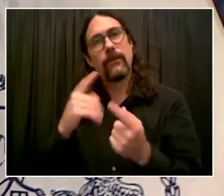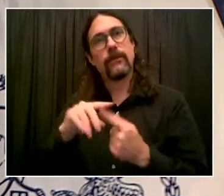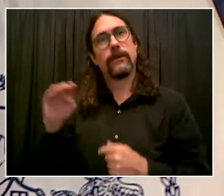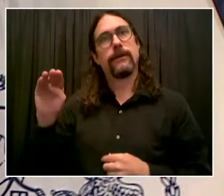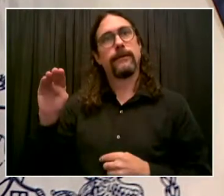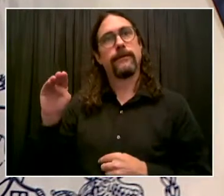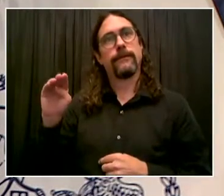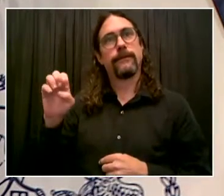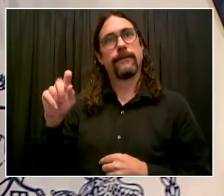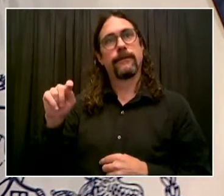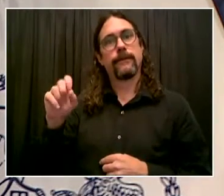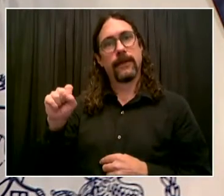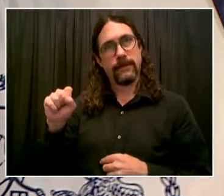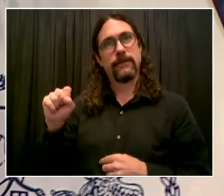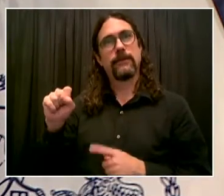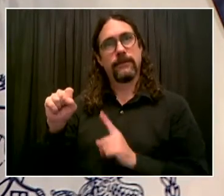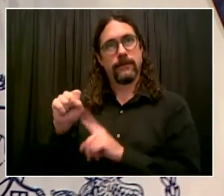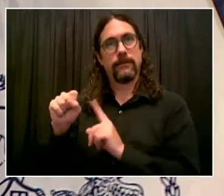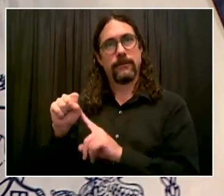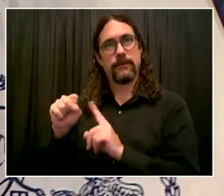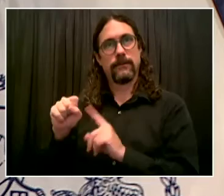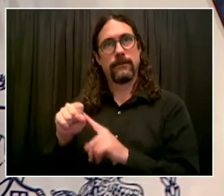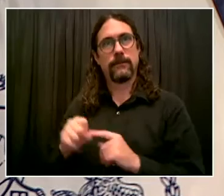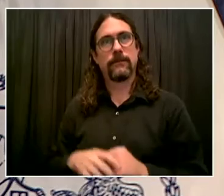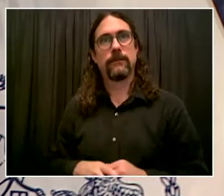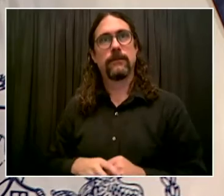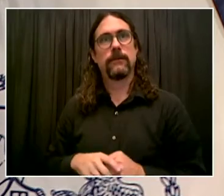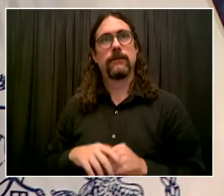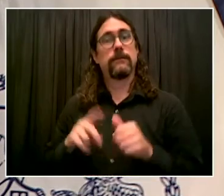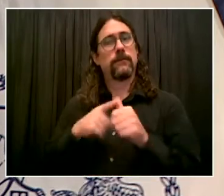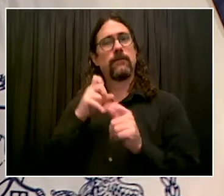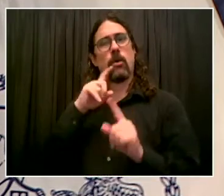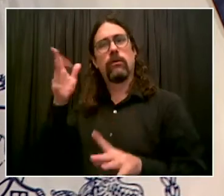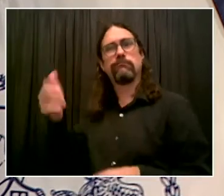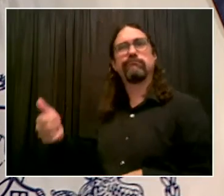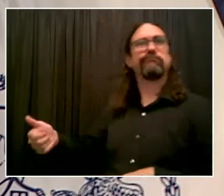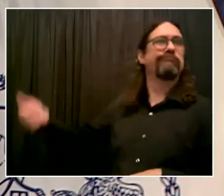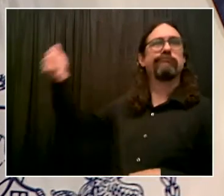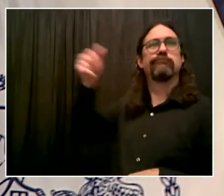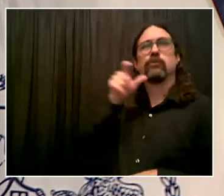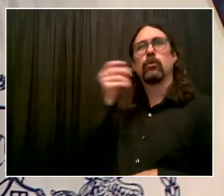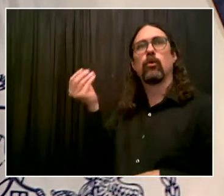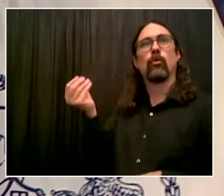AND SOMEONE WHO GETS A LOT OF CREDIT IN THIS WITH THE ENTIRE METS ORGANIZATIONS